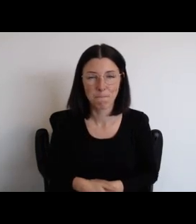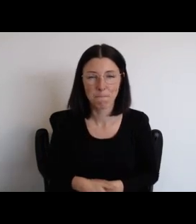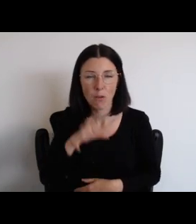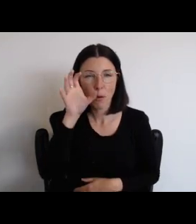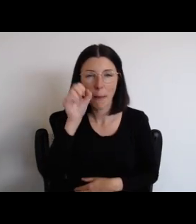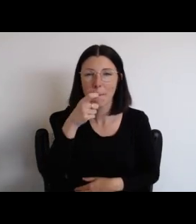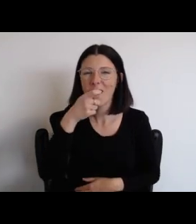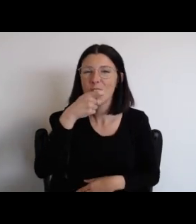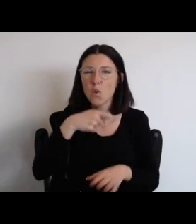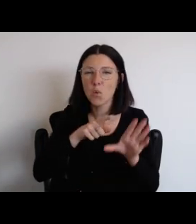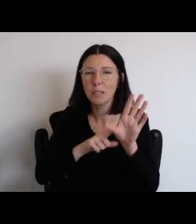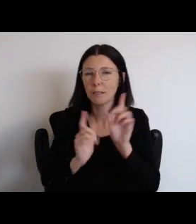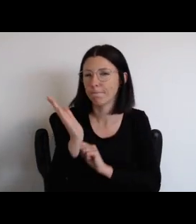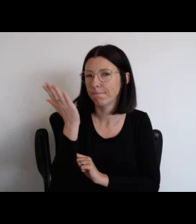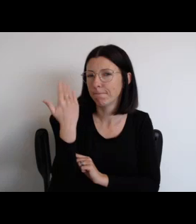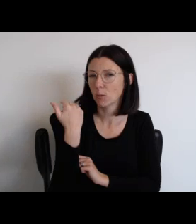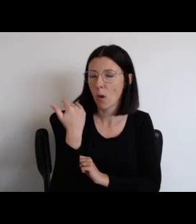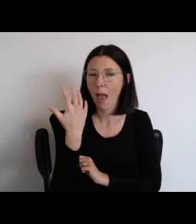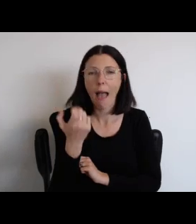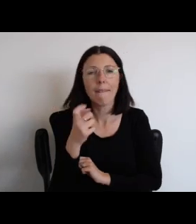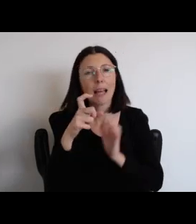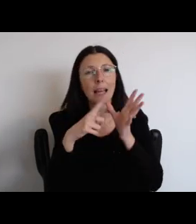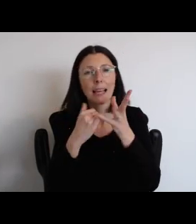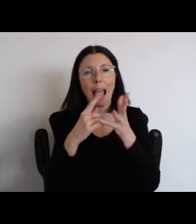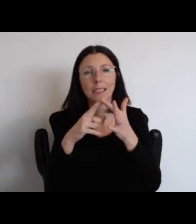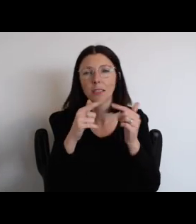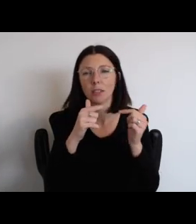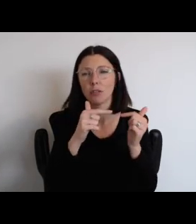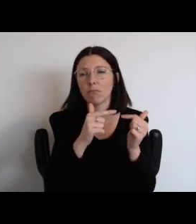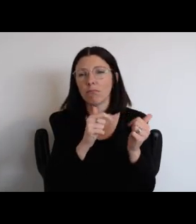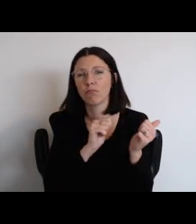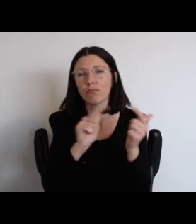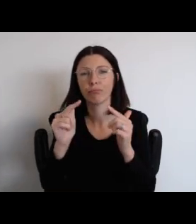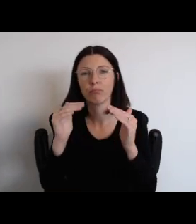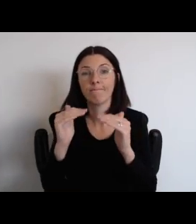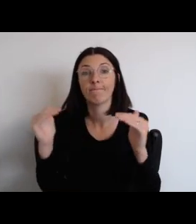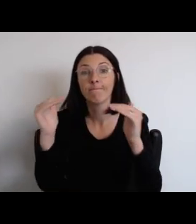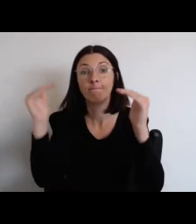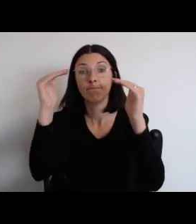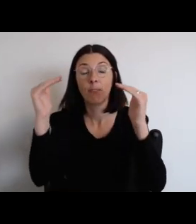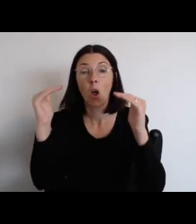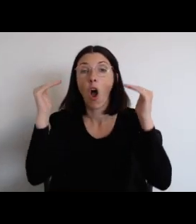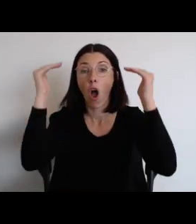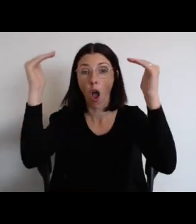that went to the high court and um the end result it was a complicated legal argument